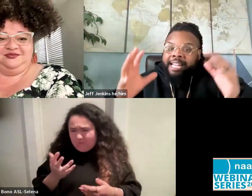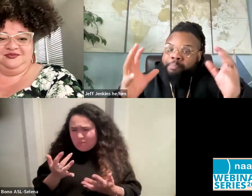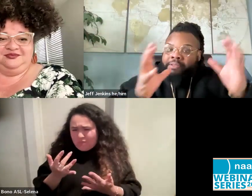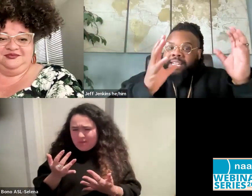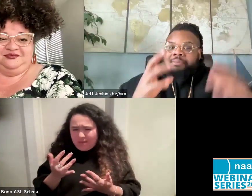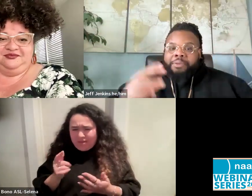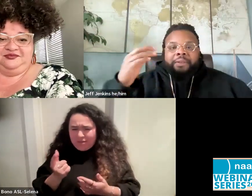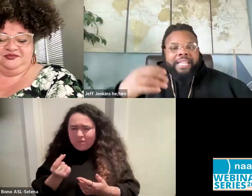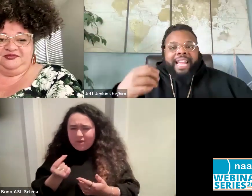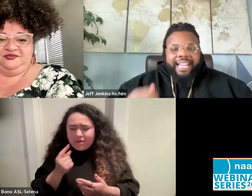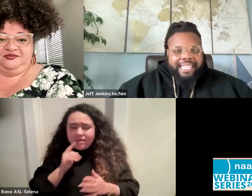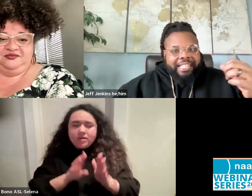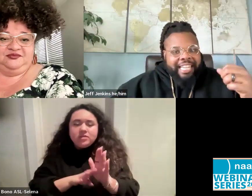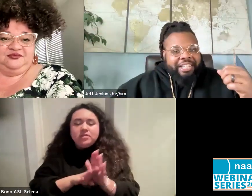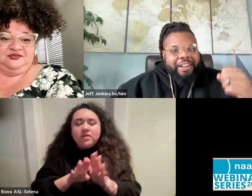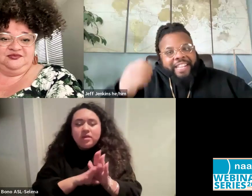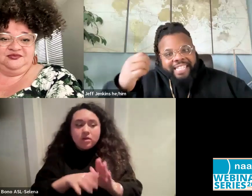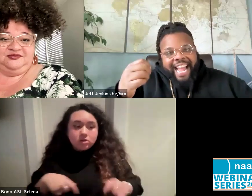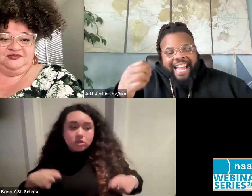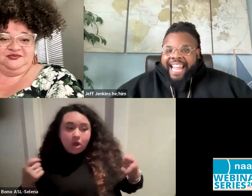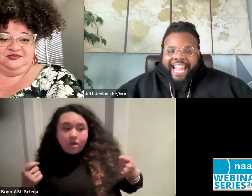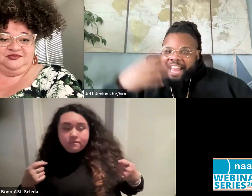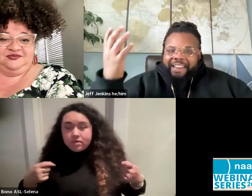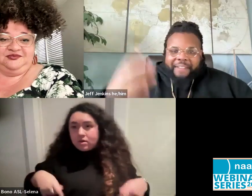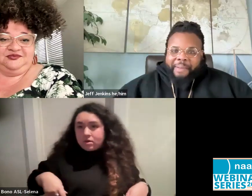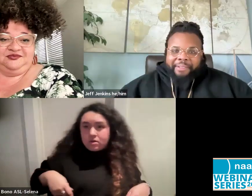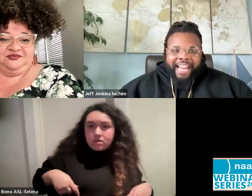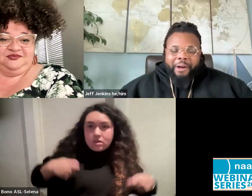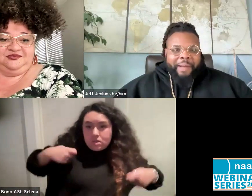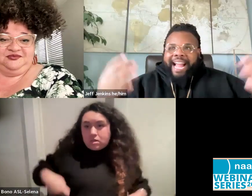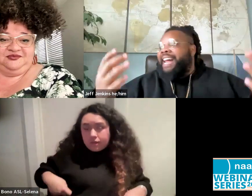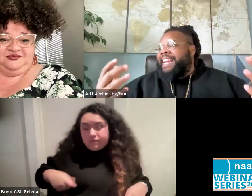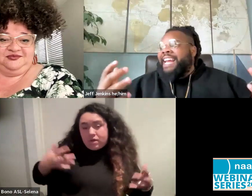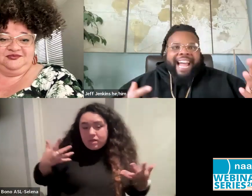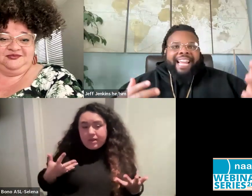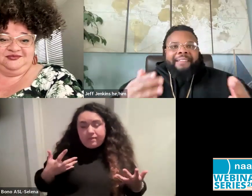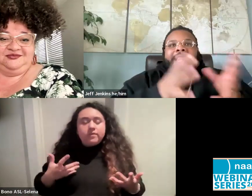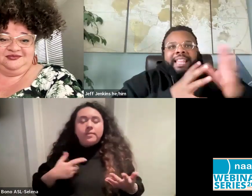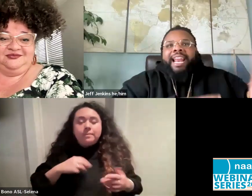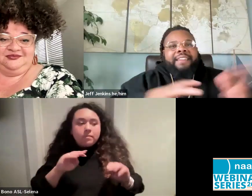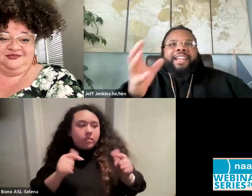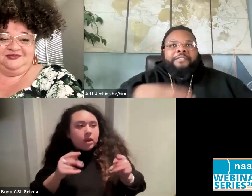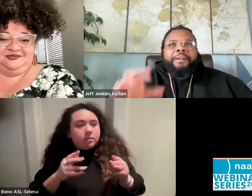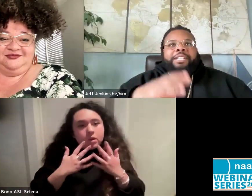They built it up to where it was like, Is he going to take your shirt off? Is he not? And like, everybody was like, my God, they're not even here for this.